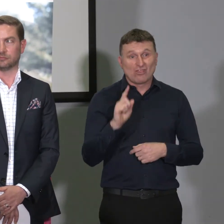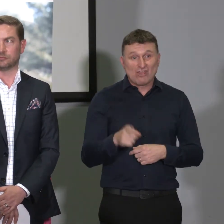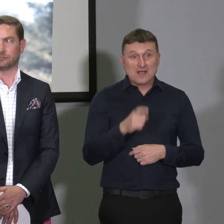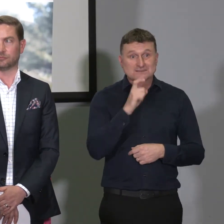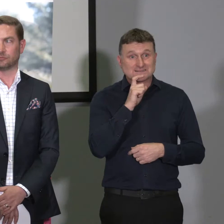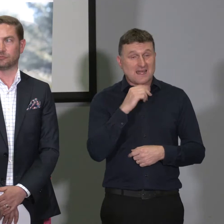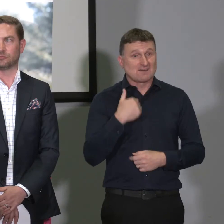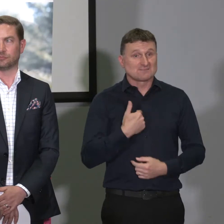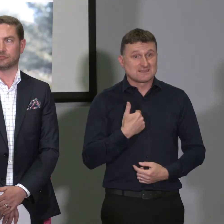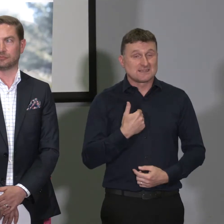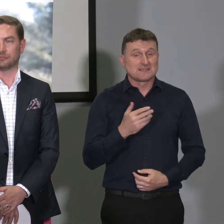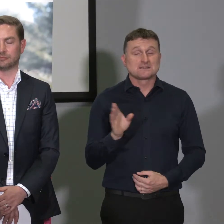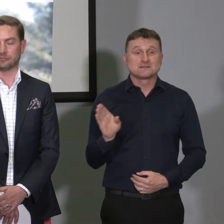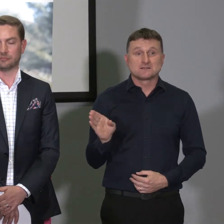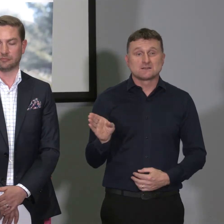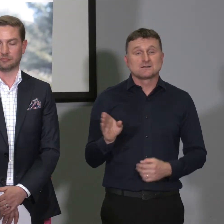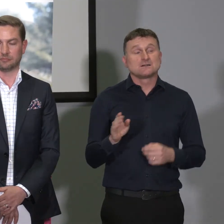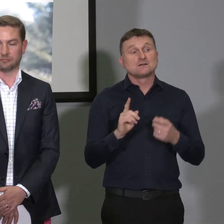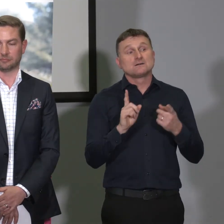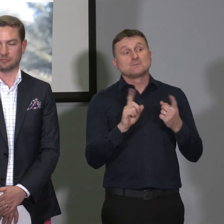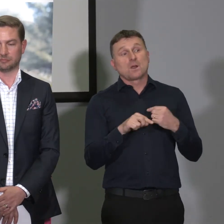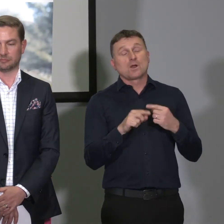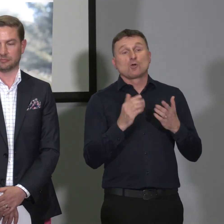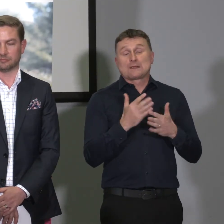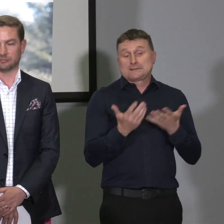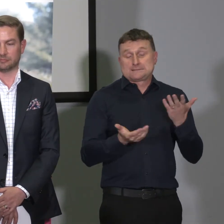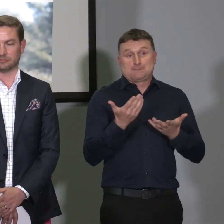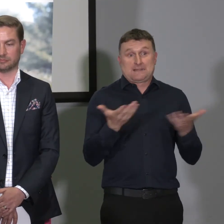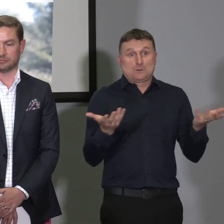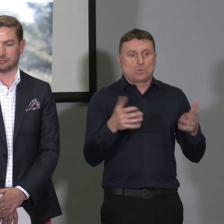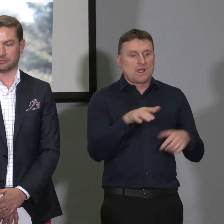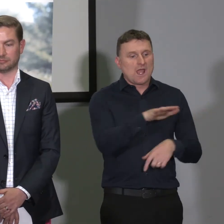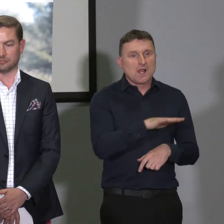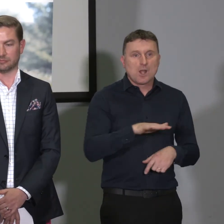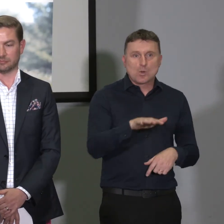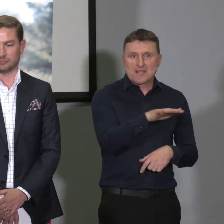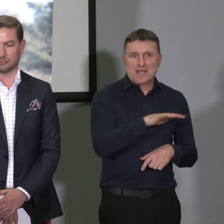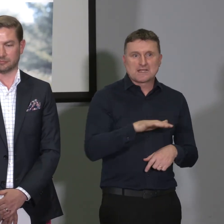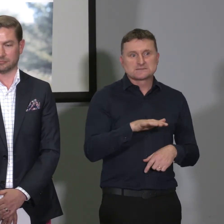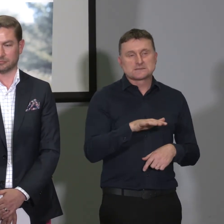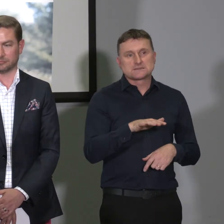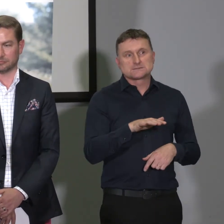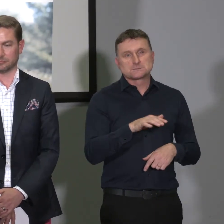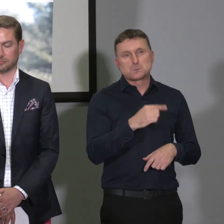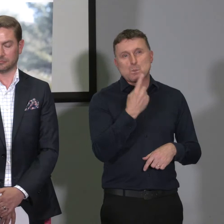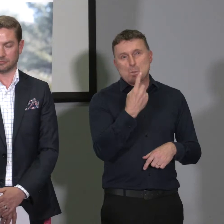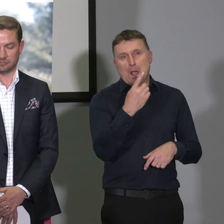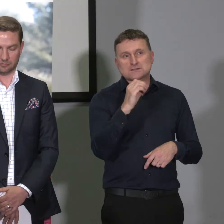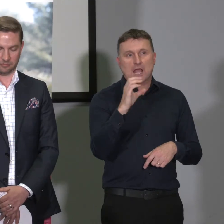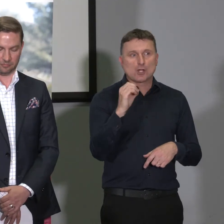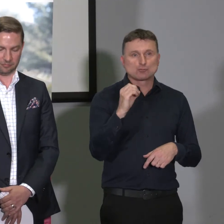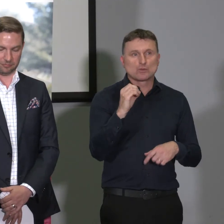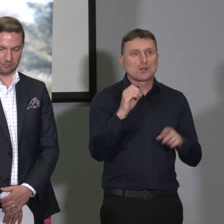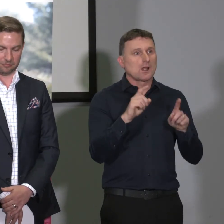thousands? Depending on where you are at, there will be hundreds,